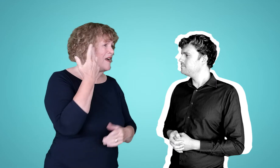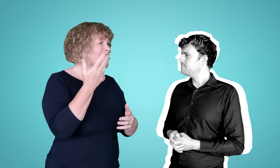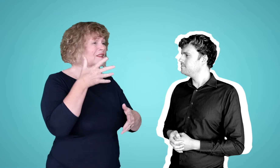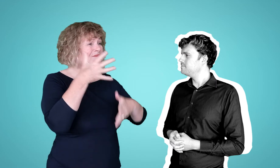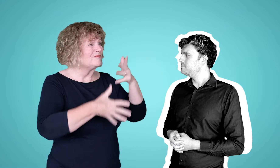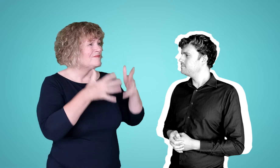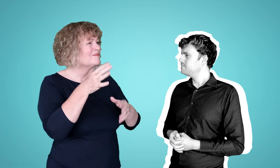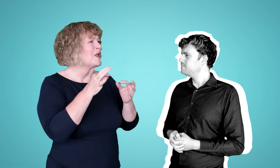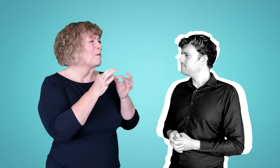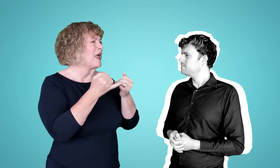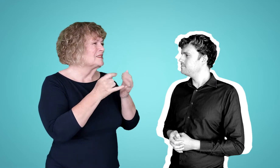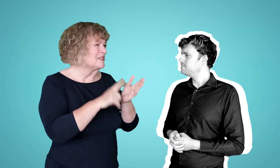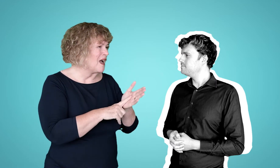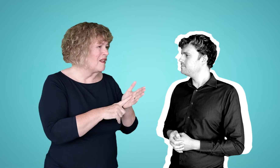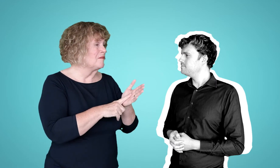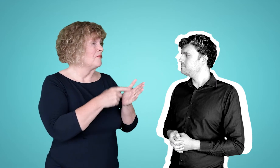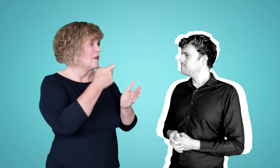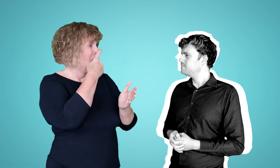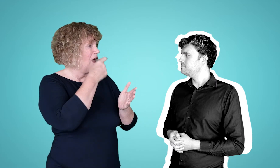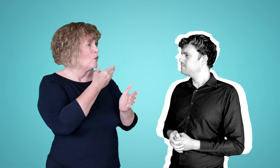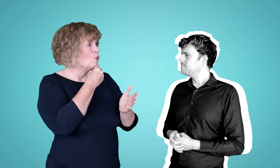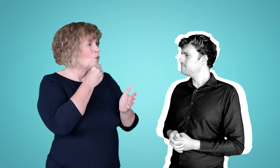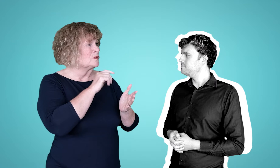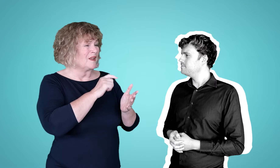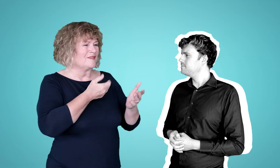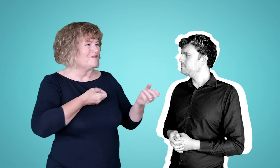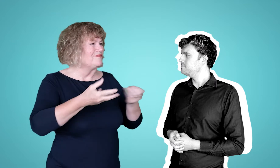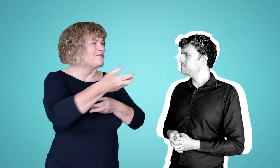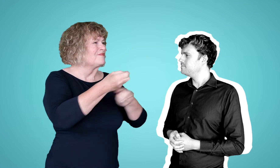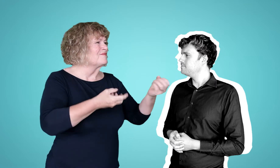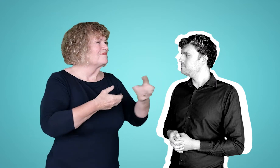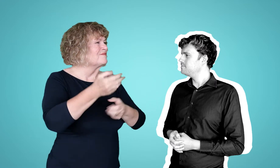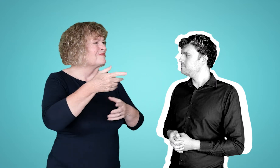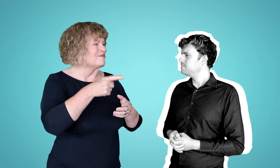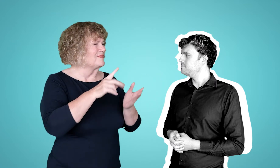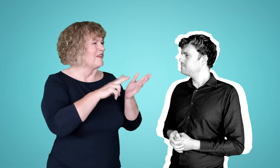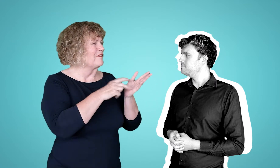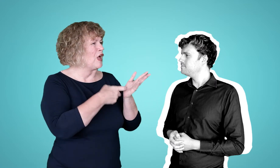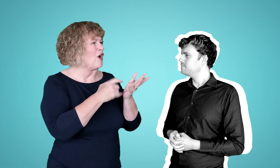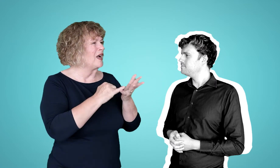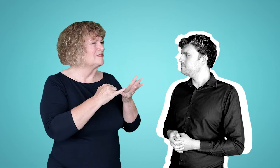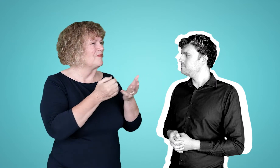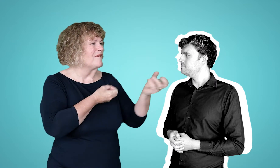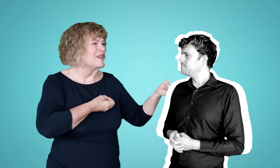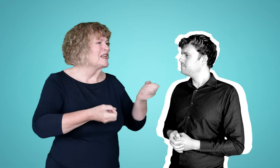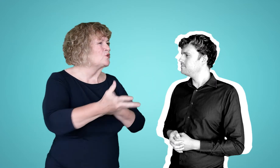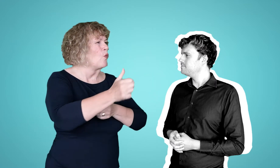If you are deaf and use British Sign Language, you may be able to use the Video Relay Service,